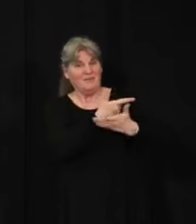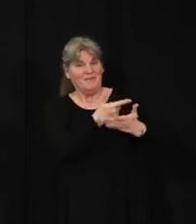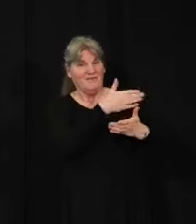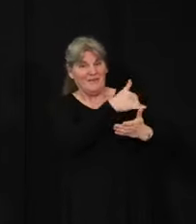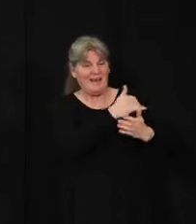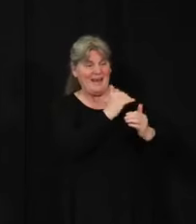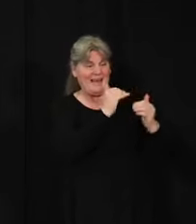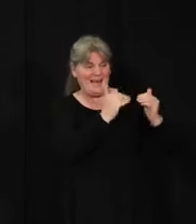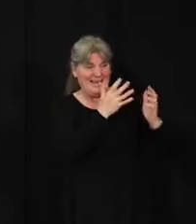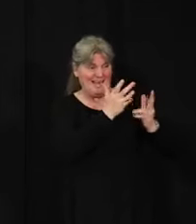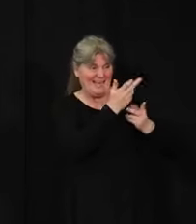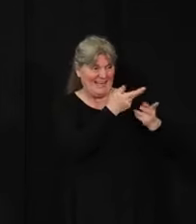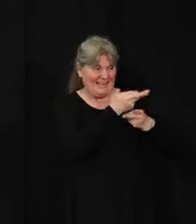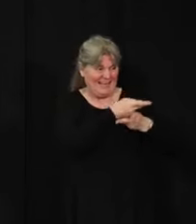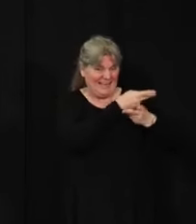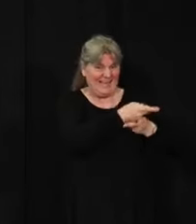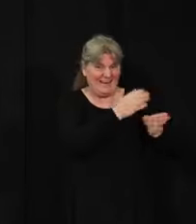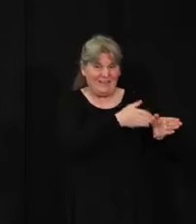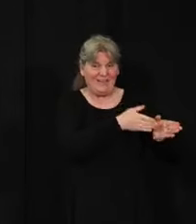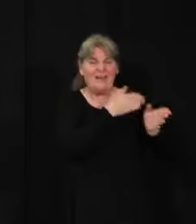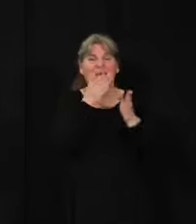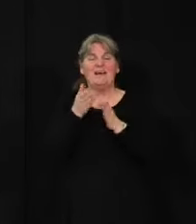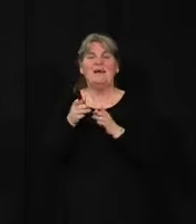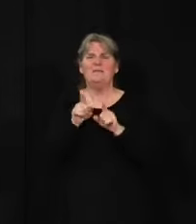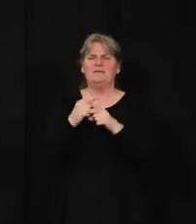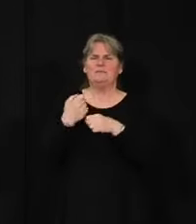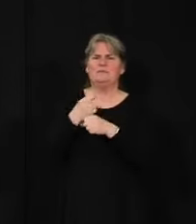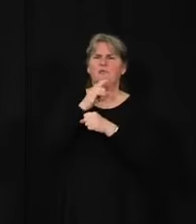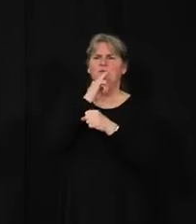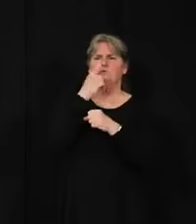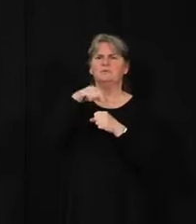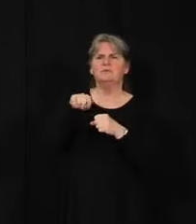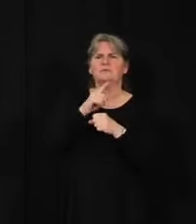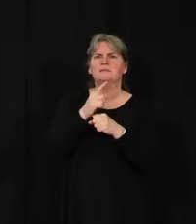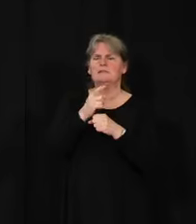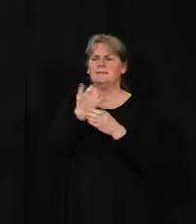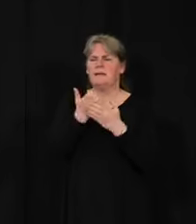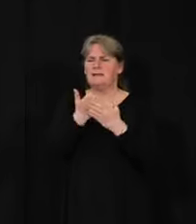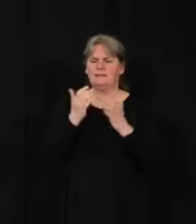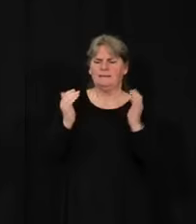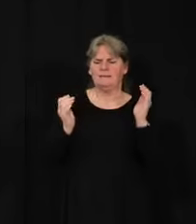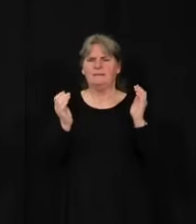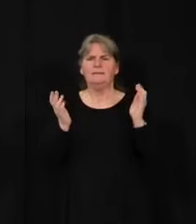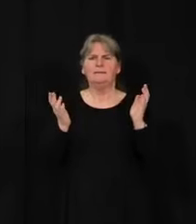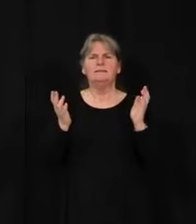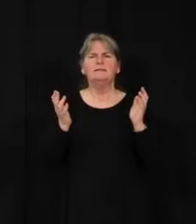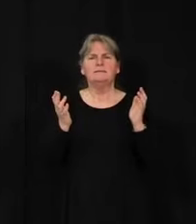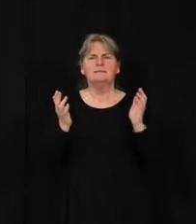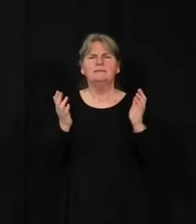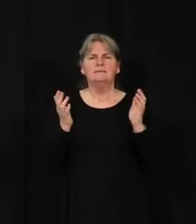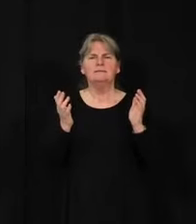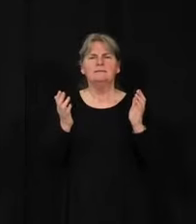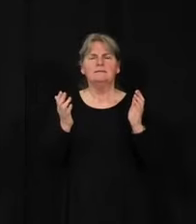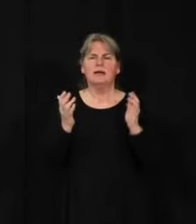hospitals, but also making sure that if we can accomplish those two things, being able to